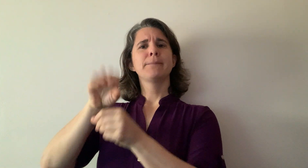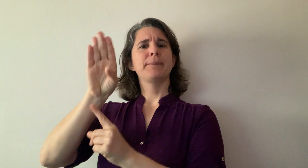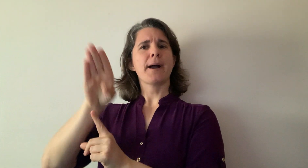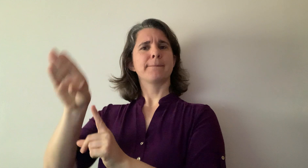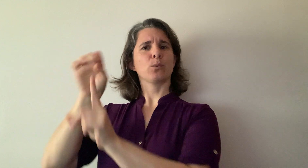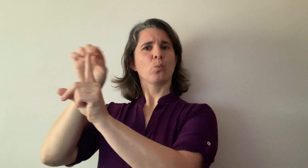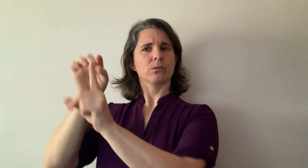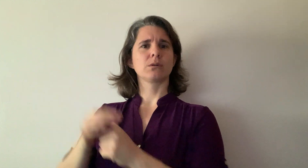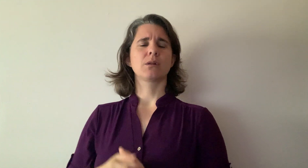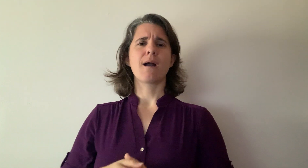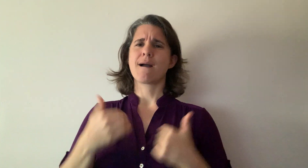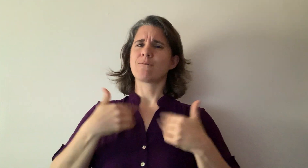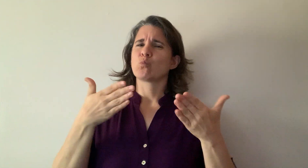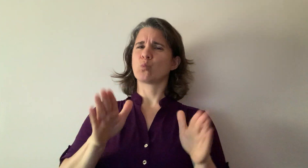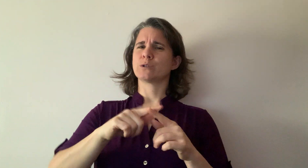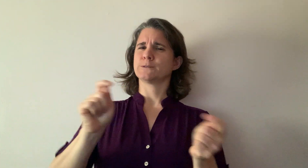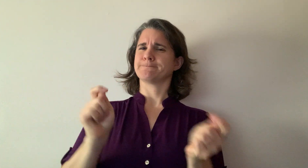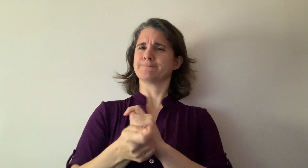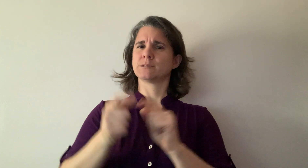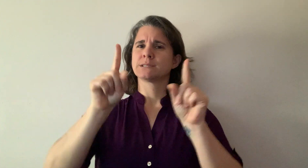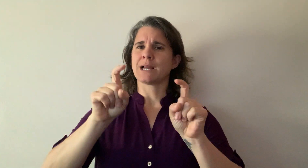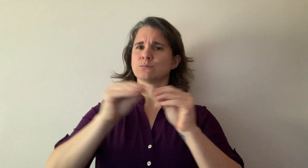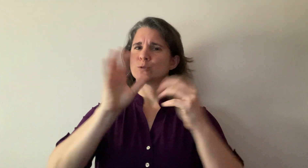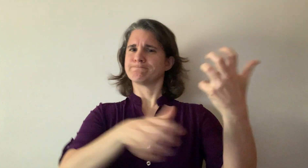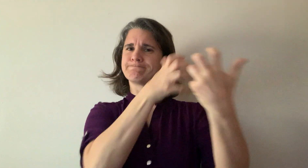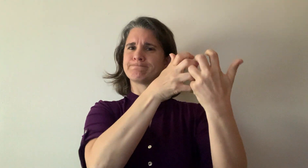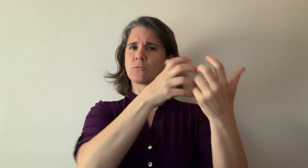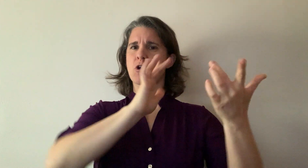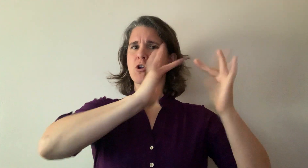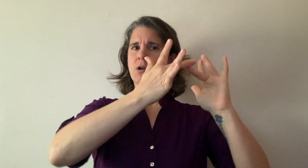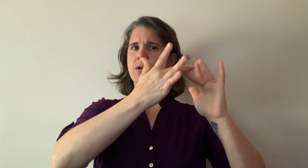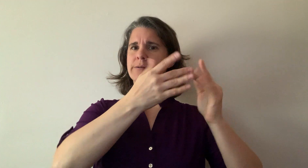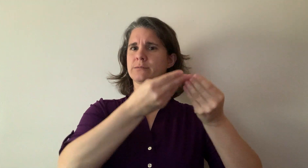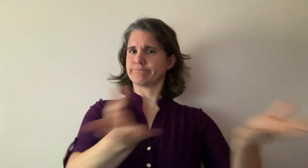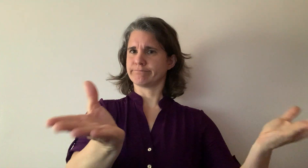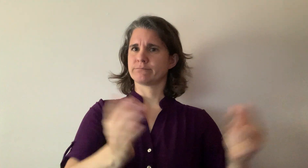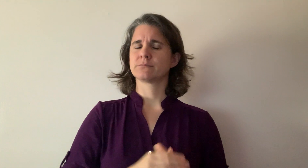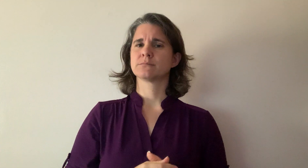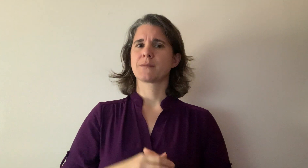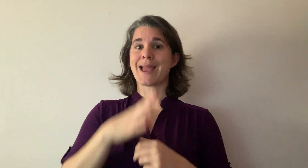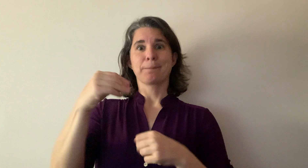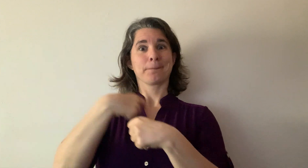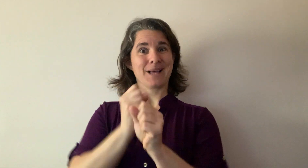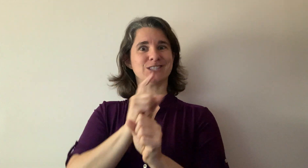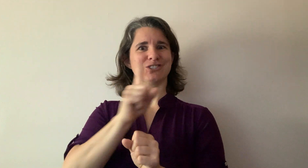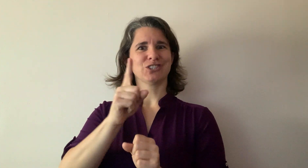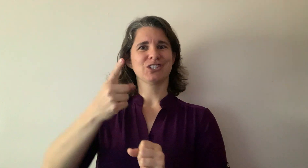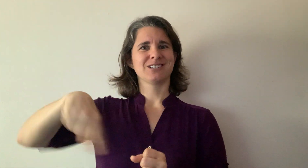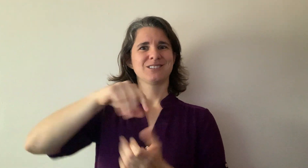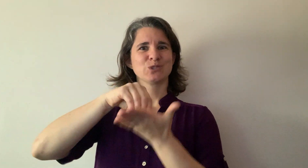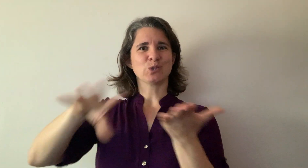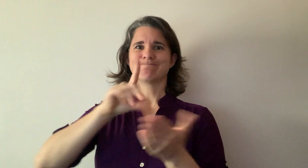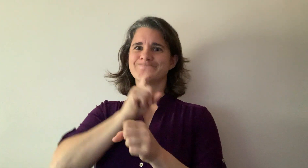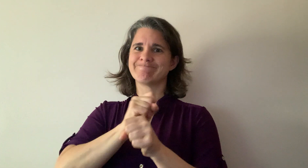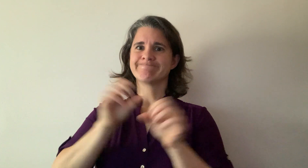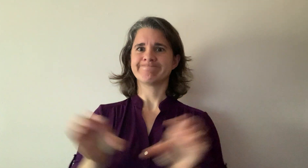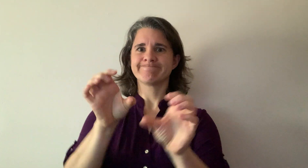in Blackboard, there are ways to adapt tests for online delivery and ensure they have actively